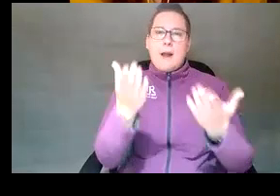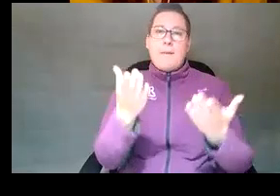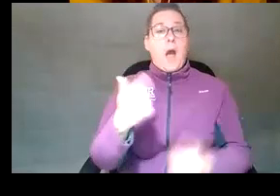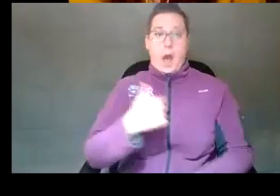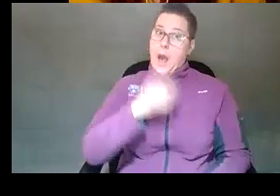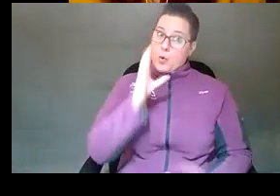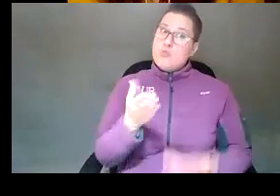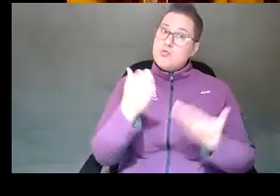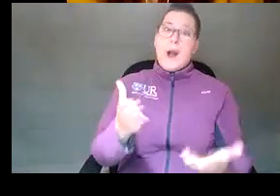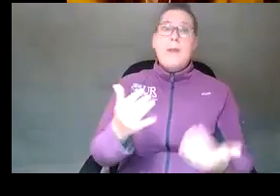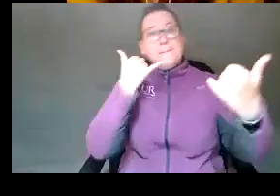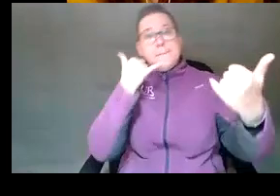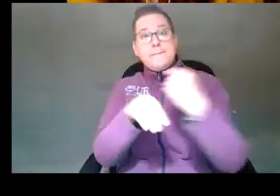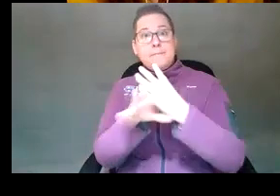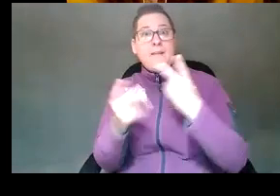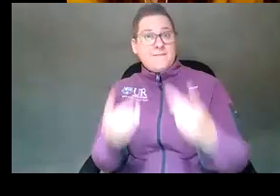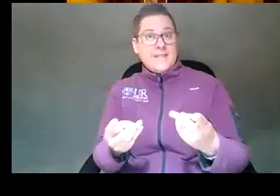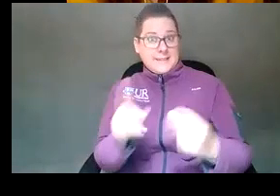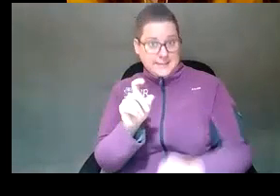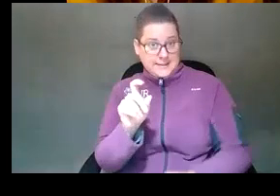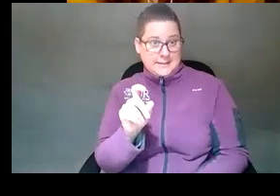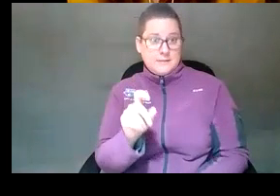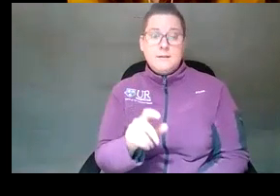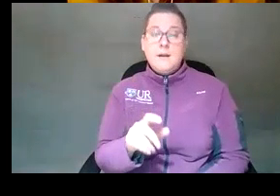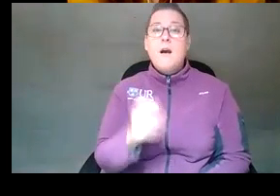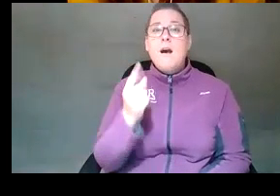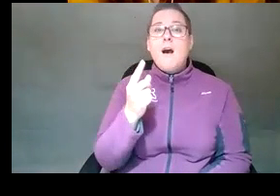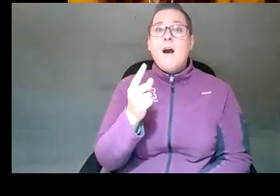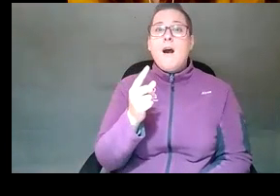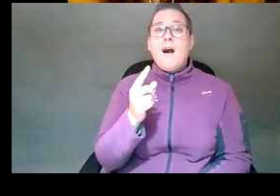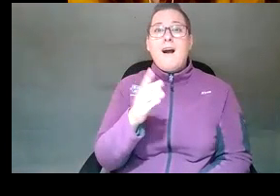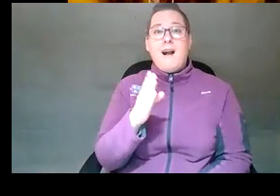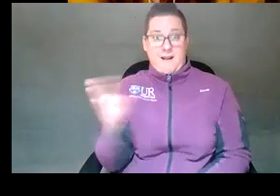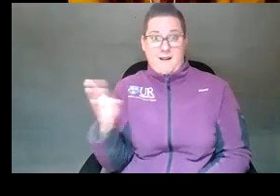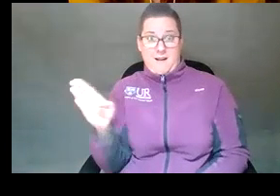telehealth to others and on the left you'll see the results of that question for the caregivers